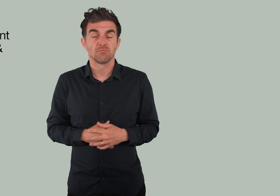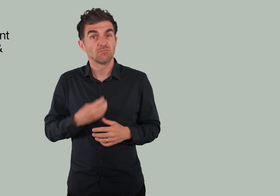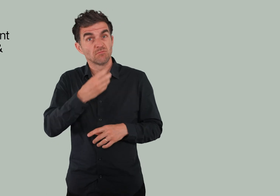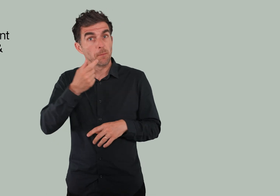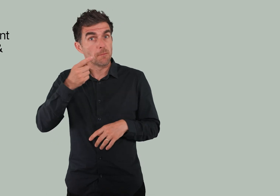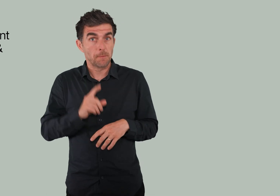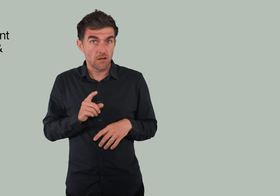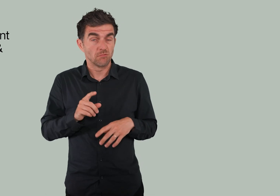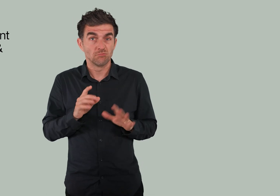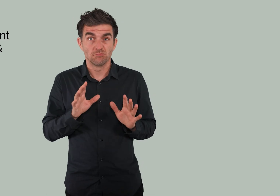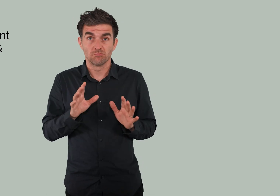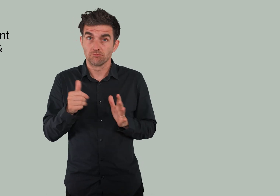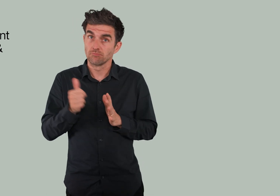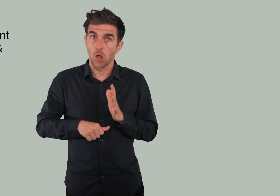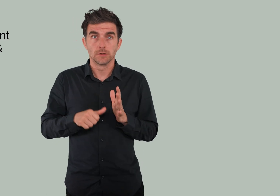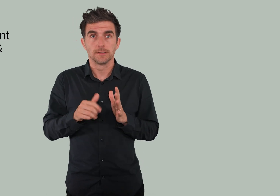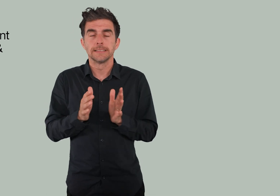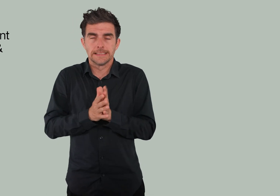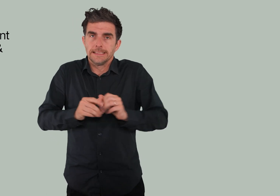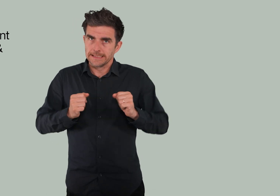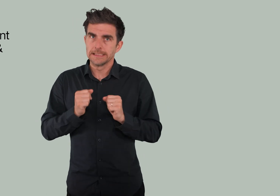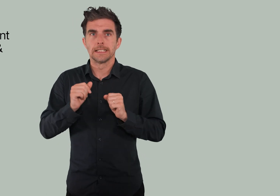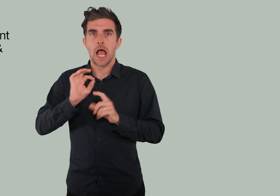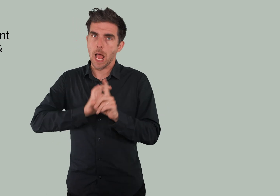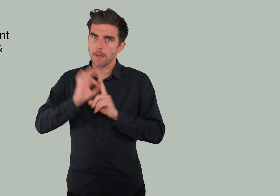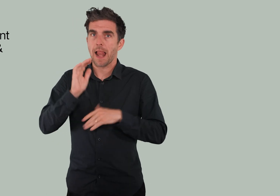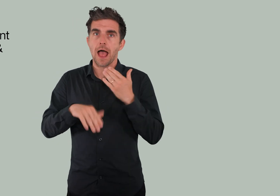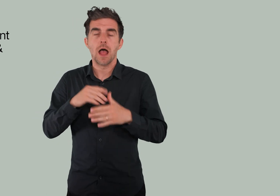6.22 People may begin their journey to applying for PIP